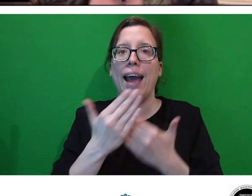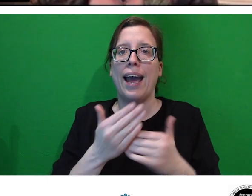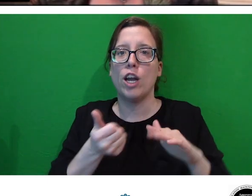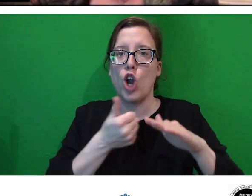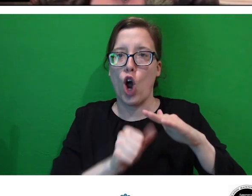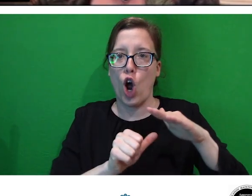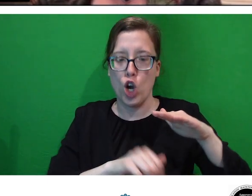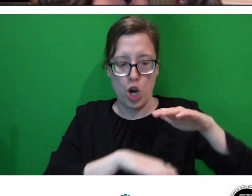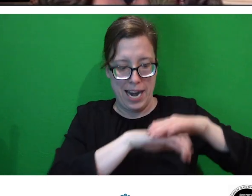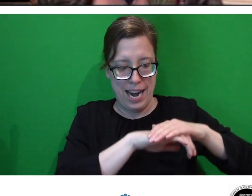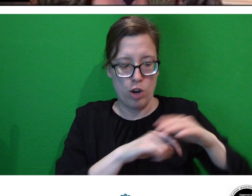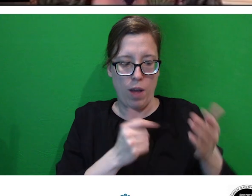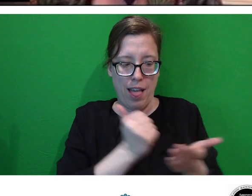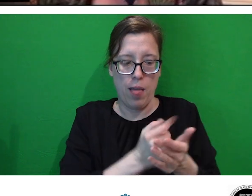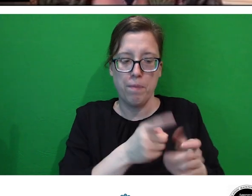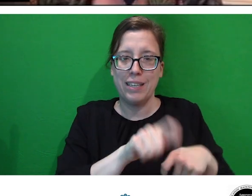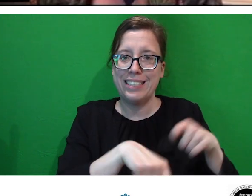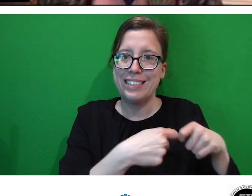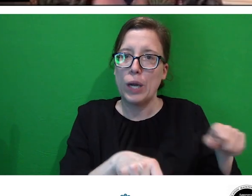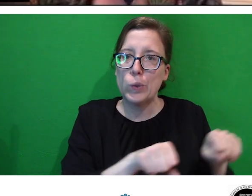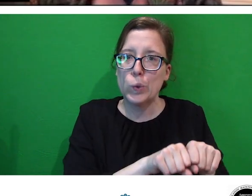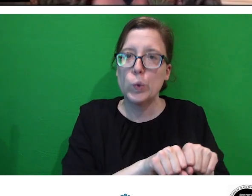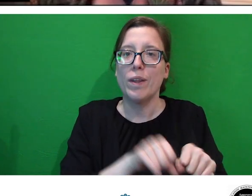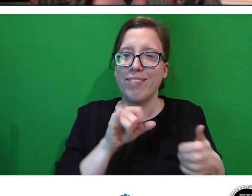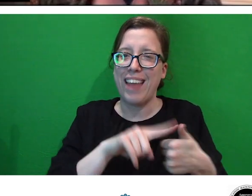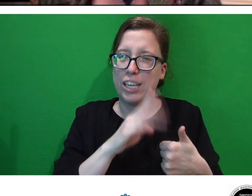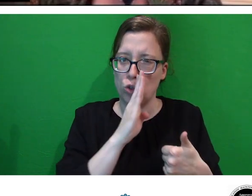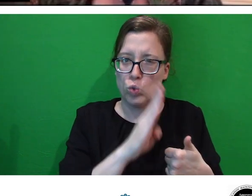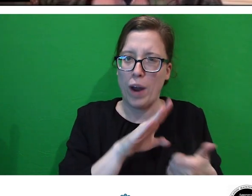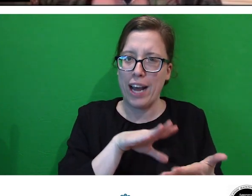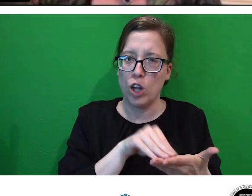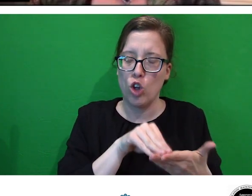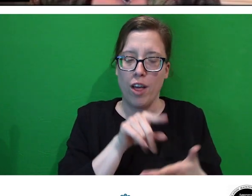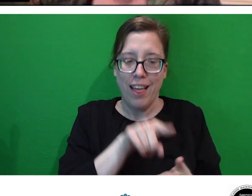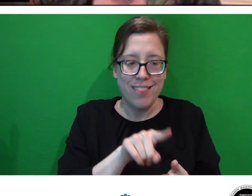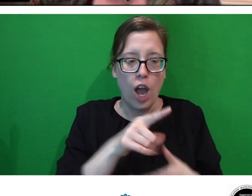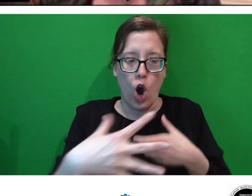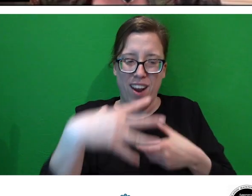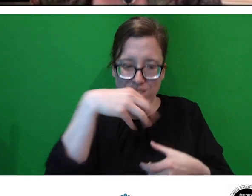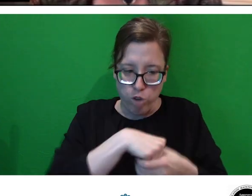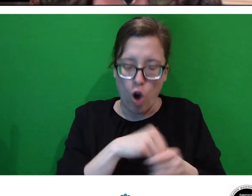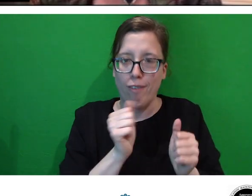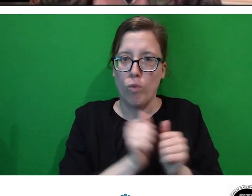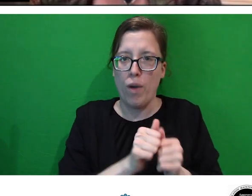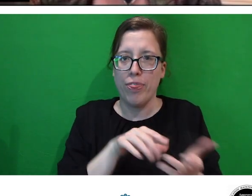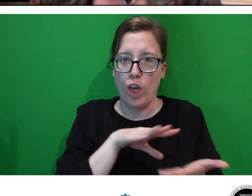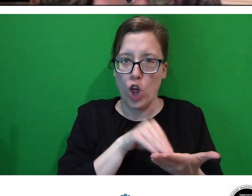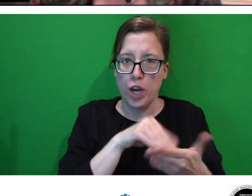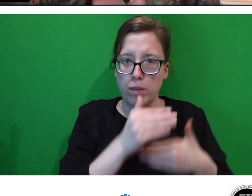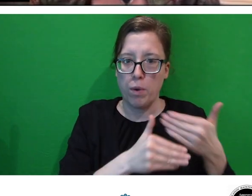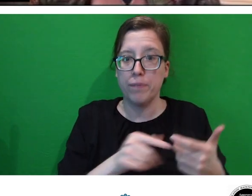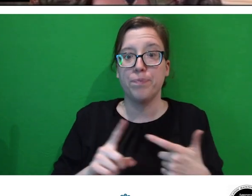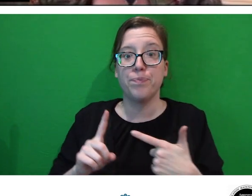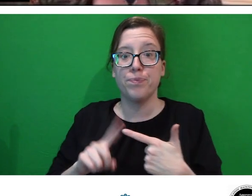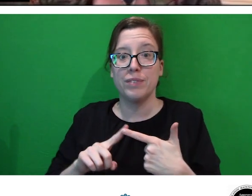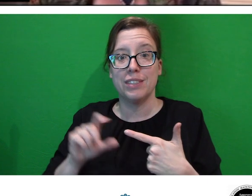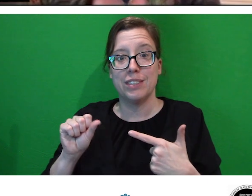It's like science class when you do a science experiment, right? Or when you use hand under hand to help a kid tie his shoes.